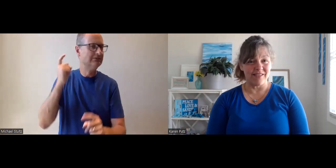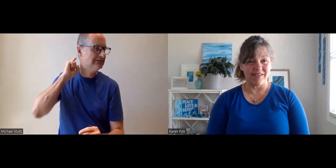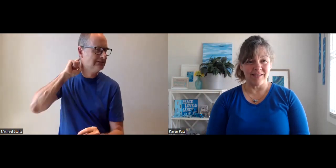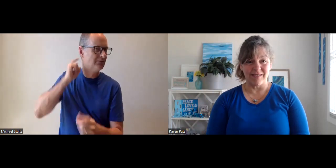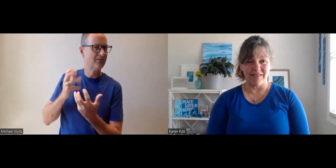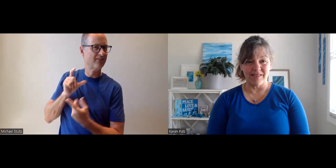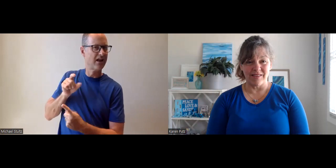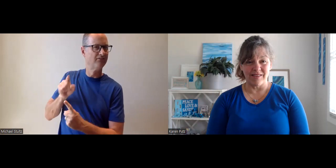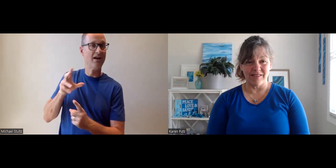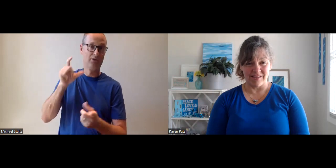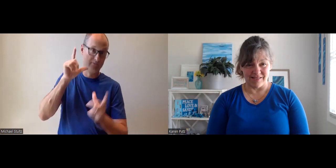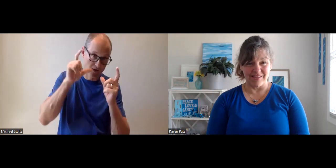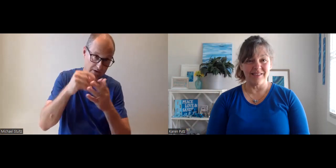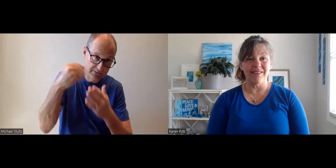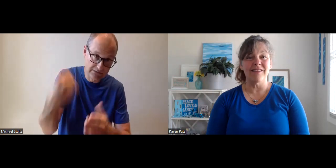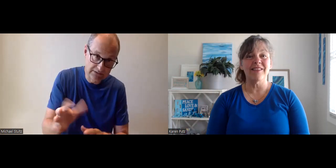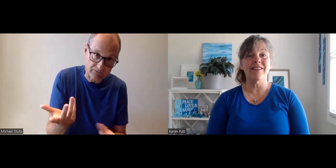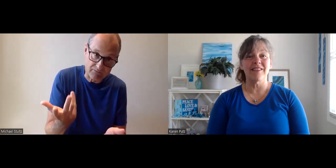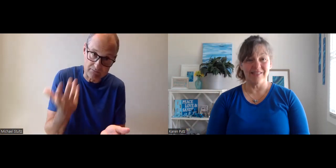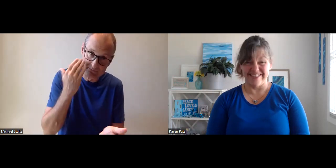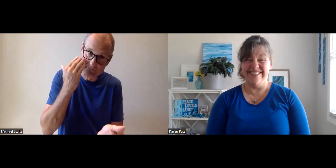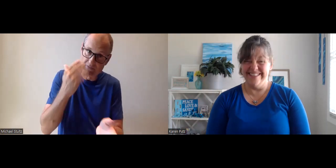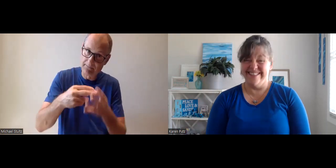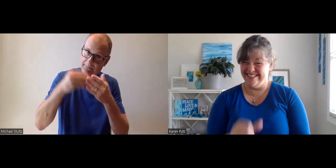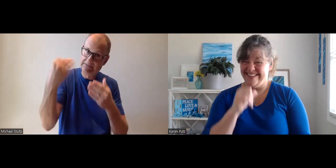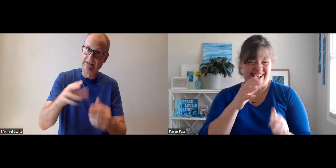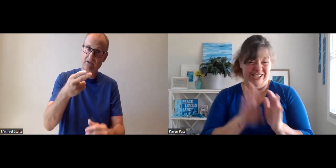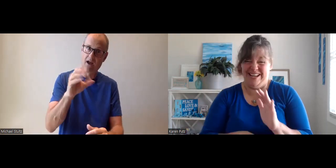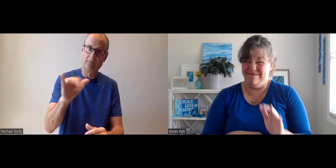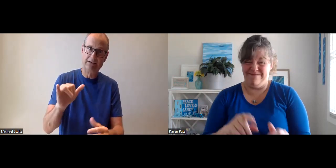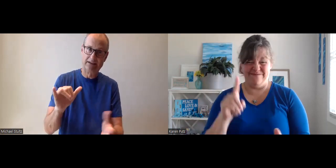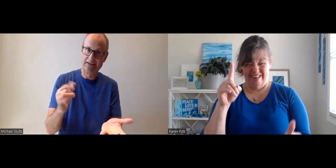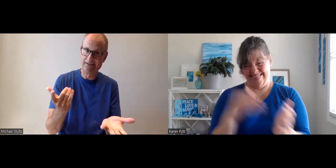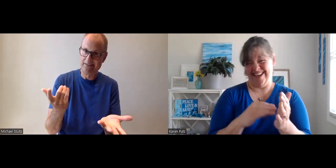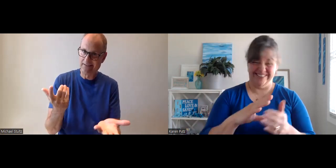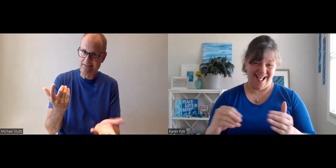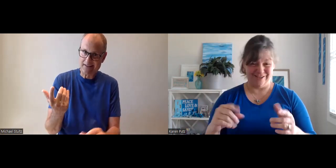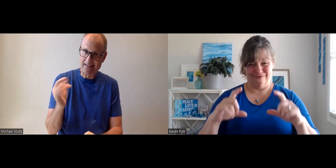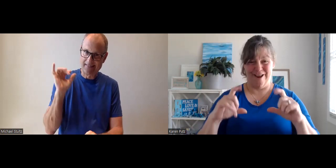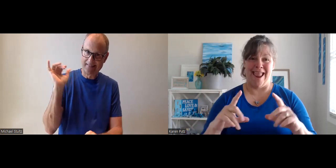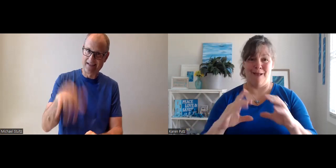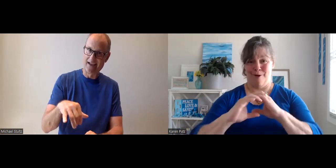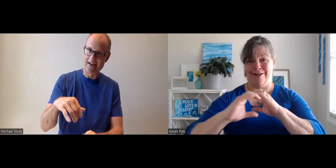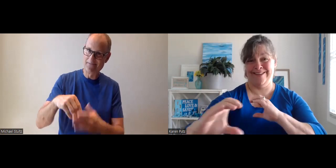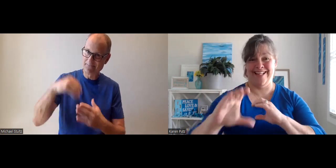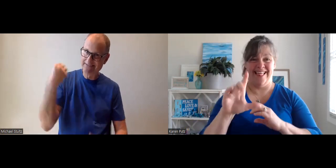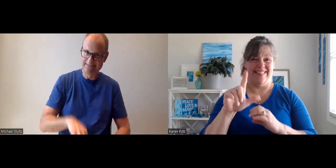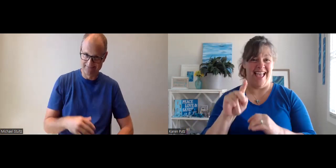like not lot time for photography and photography is a very expensive hobby. You know,